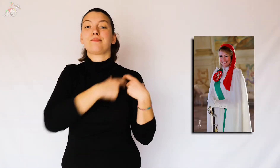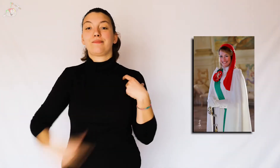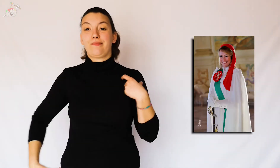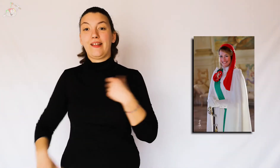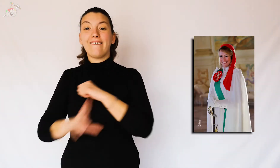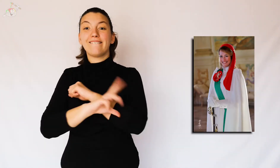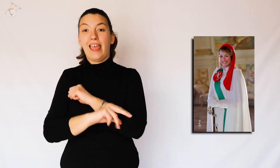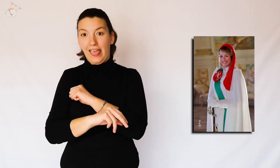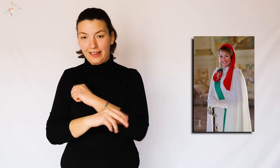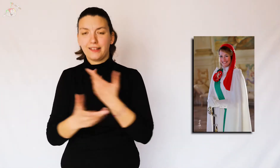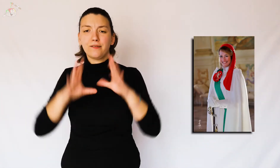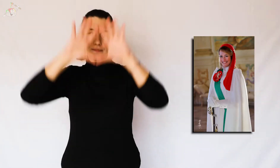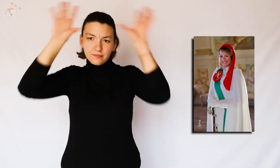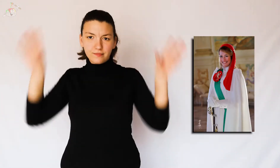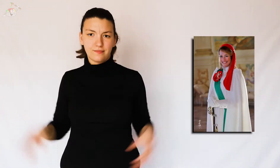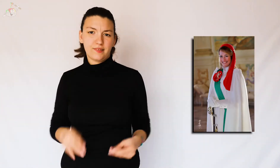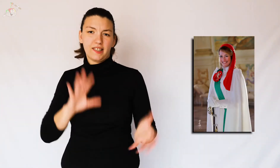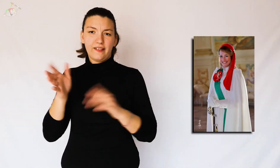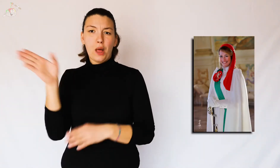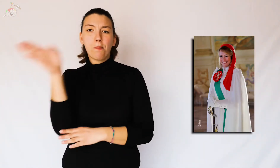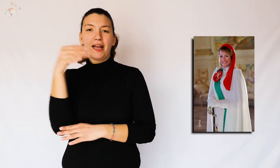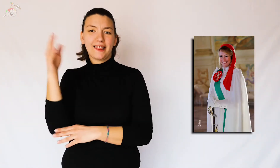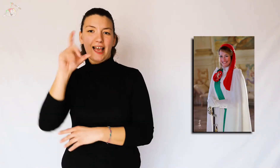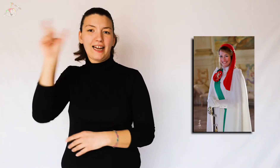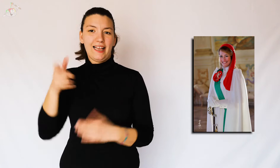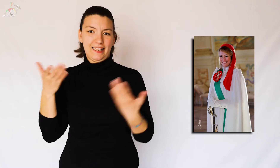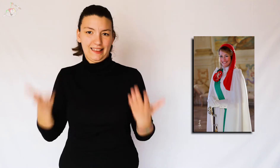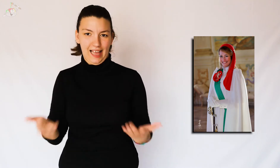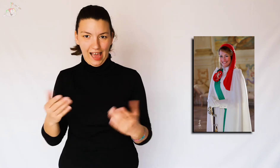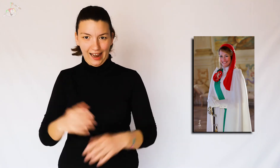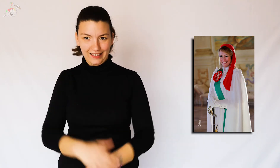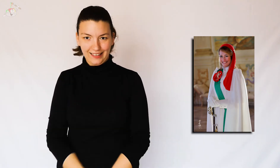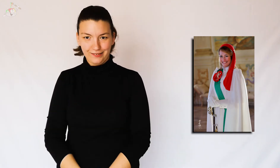Then with the green band the colors of the Italian flag are formed.